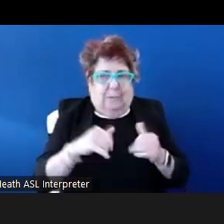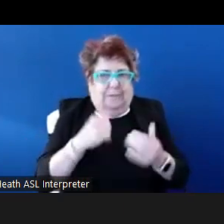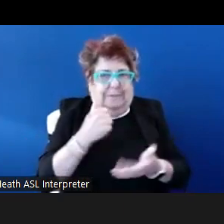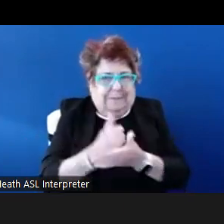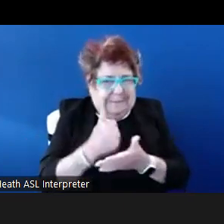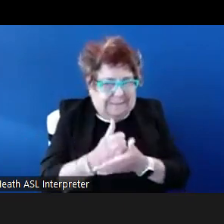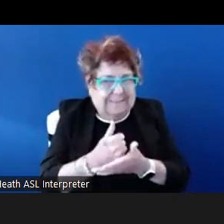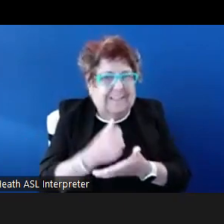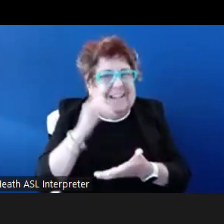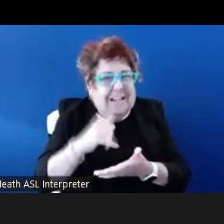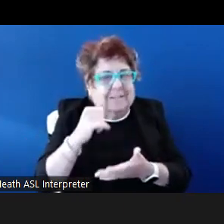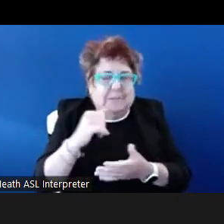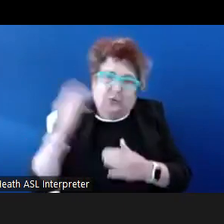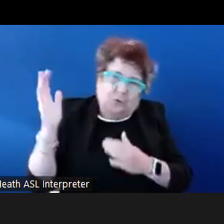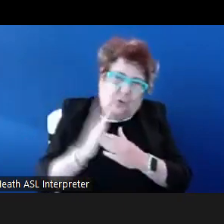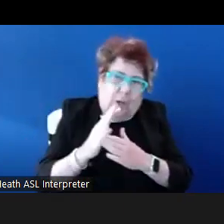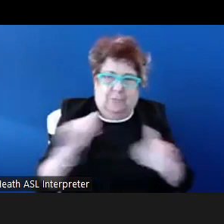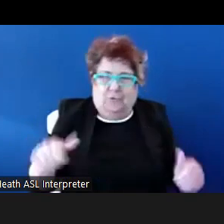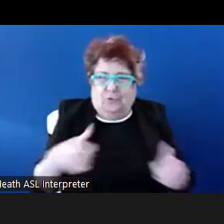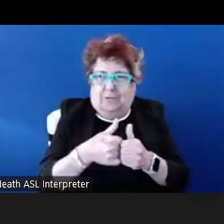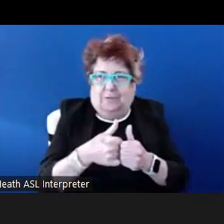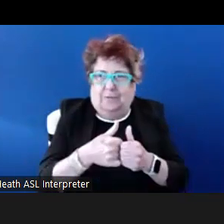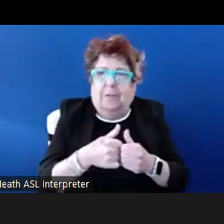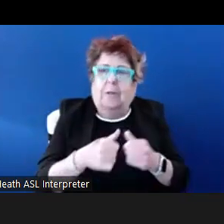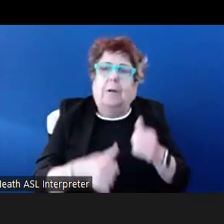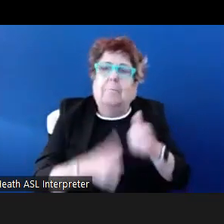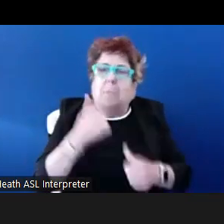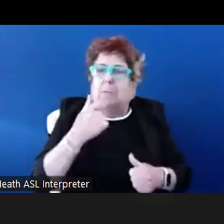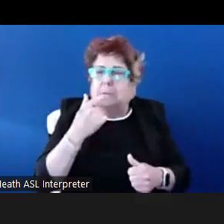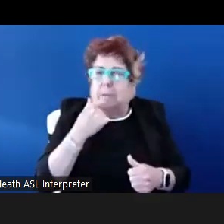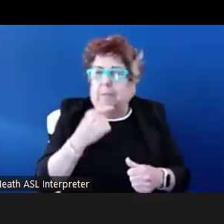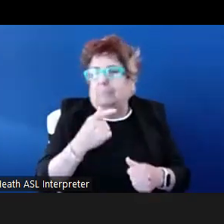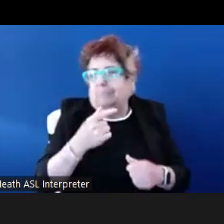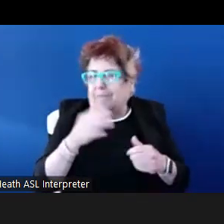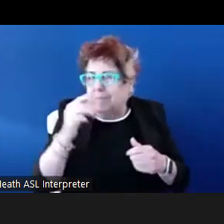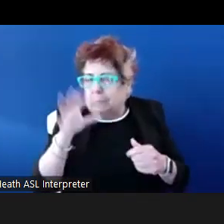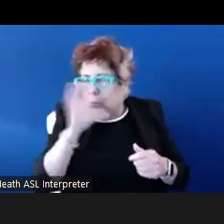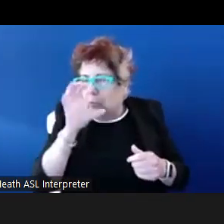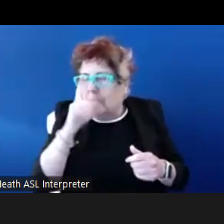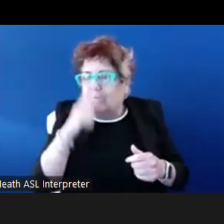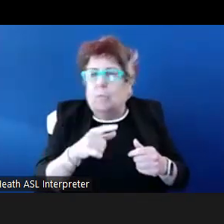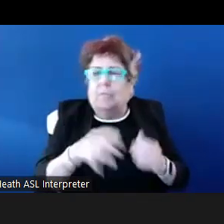challenges really finding ways to cover supporting services, as well as to ensure they are hiring people and able